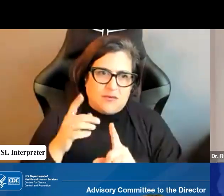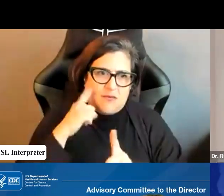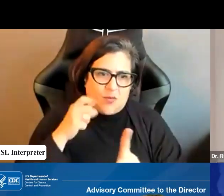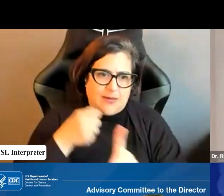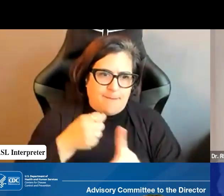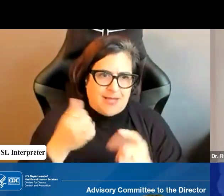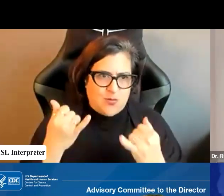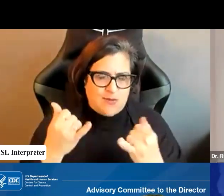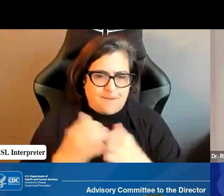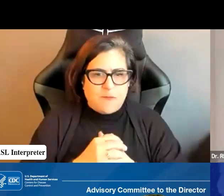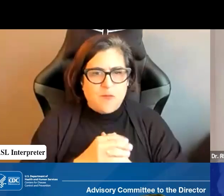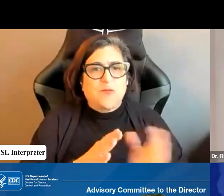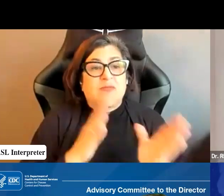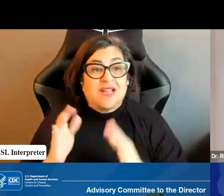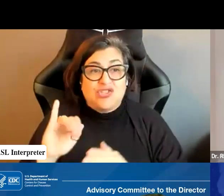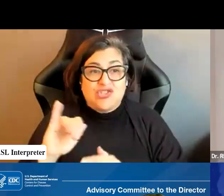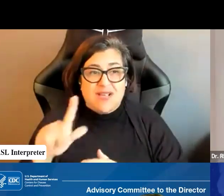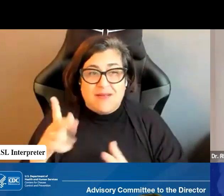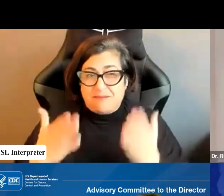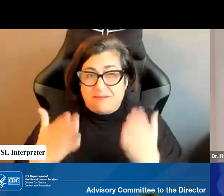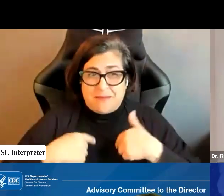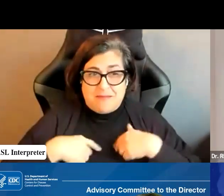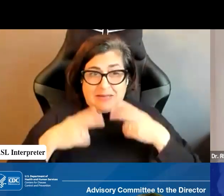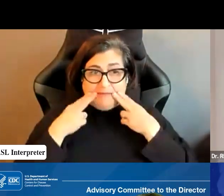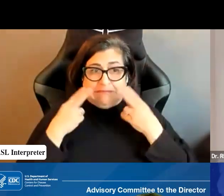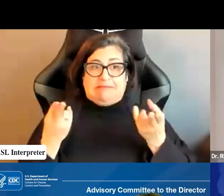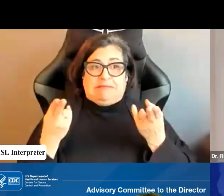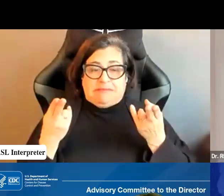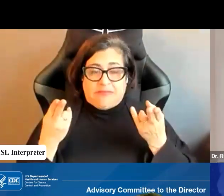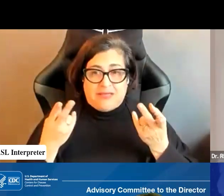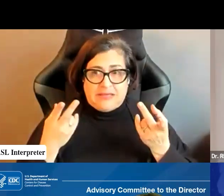So this may be totally naive, and I apologize if it is.